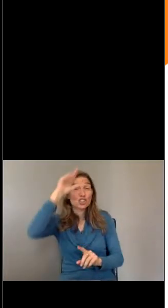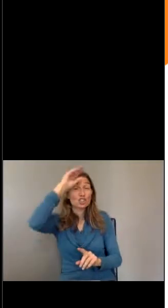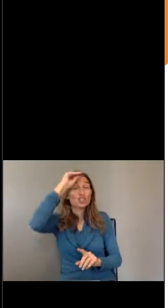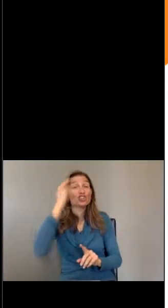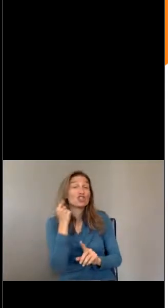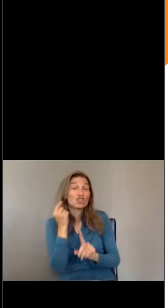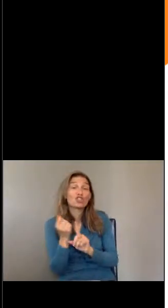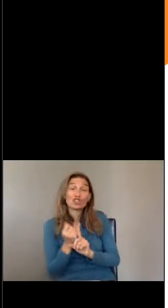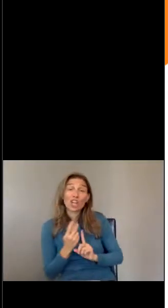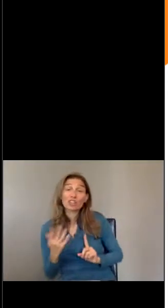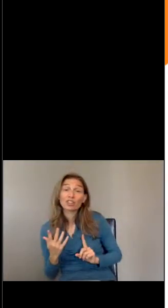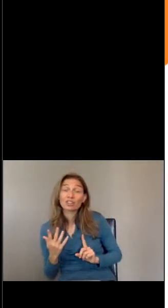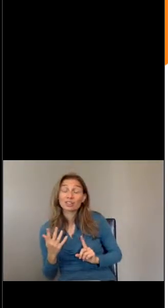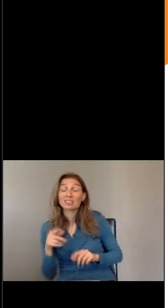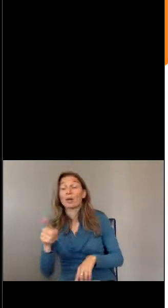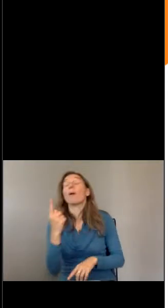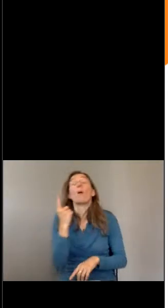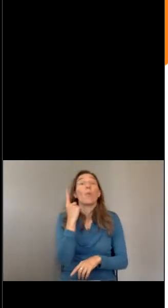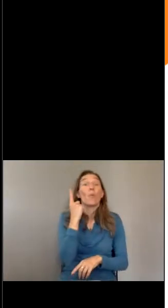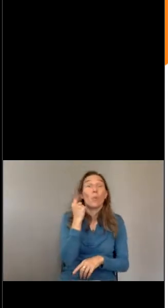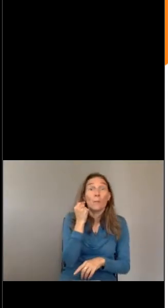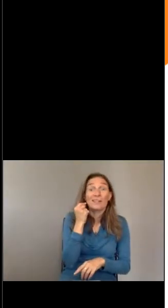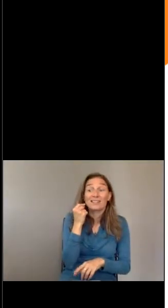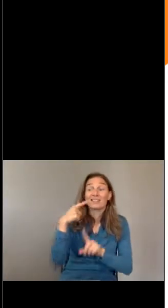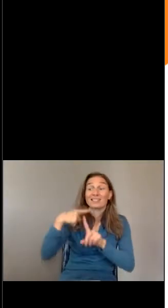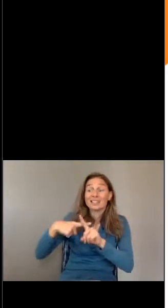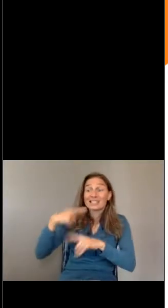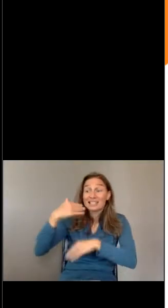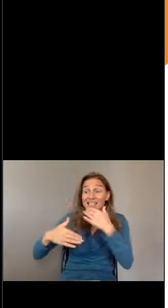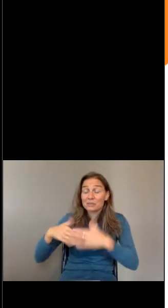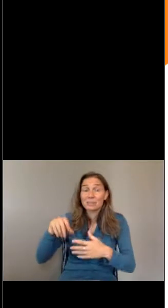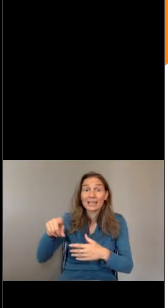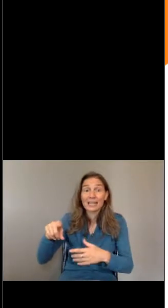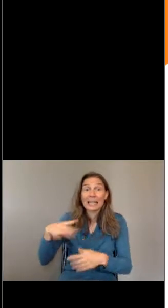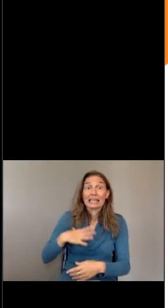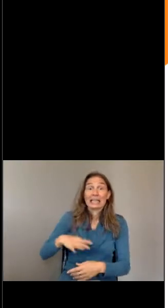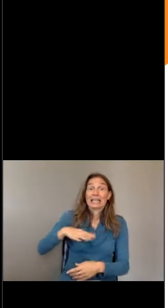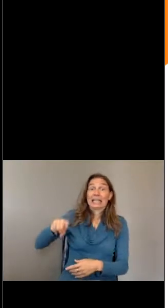especially women have different needs and different responsibilities.